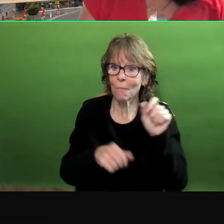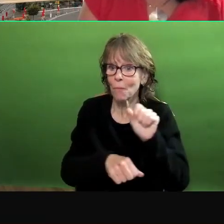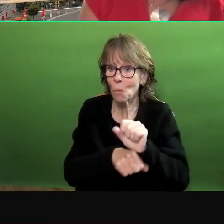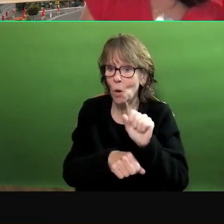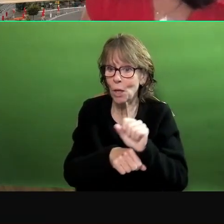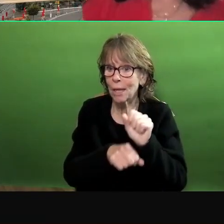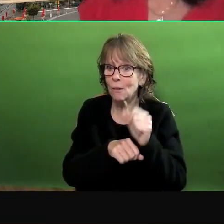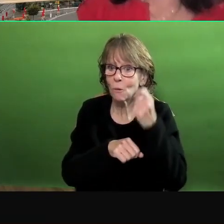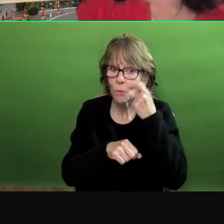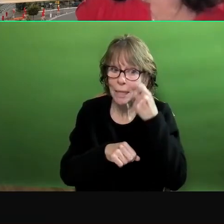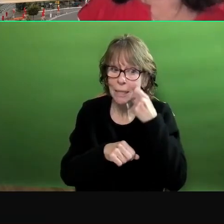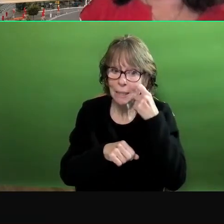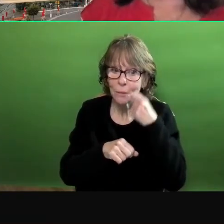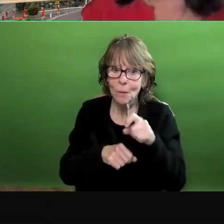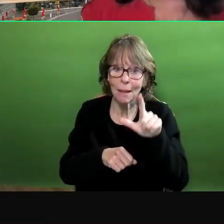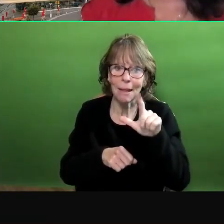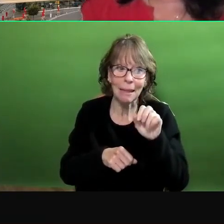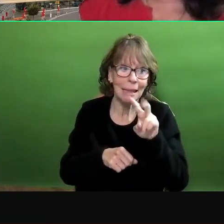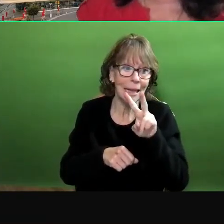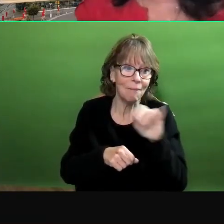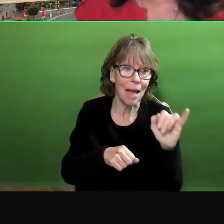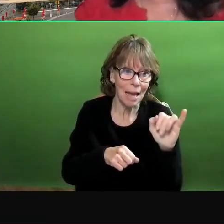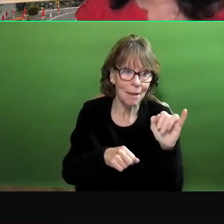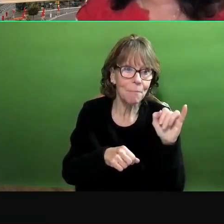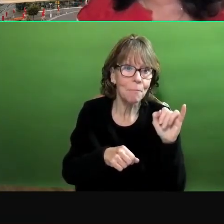with Margaret Levy and Elizabeth Ostroff, Andy Elder and I have